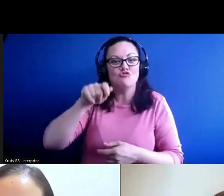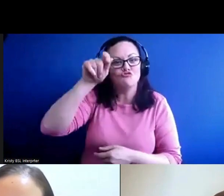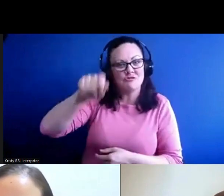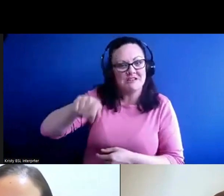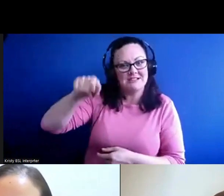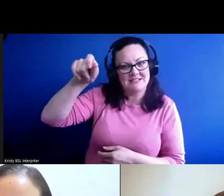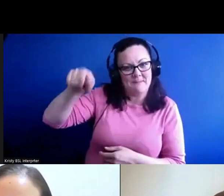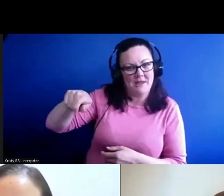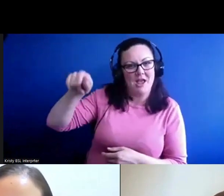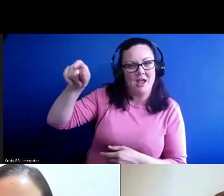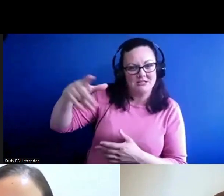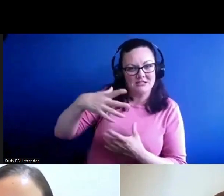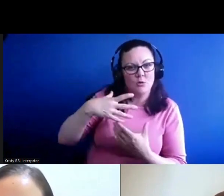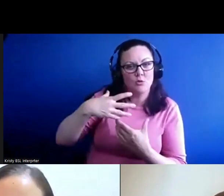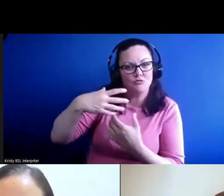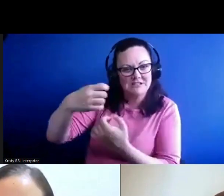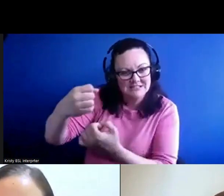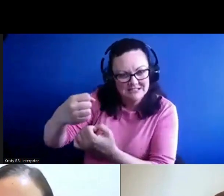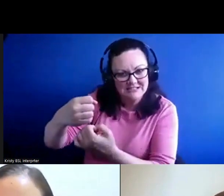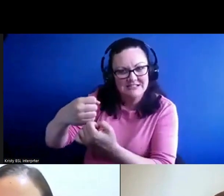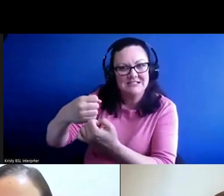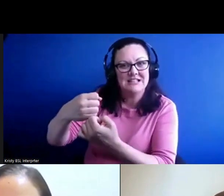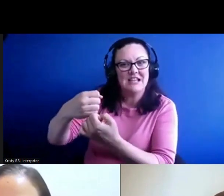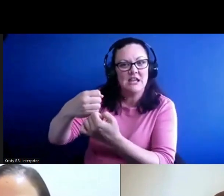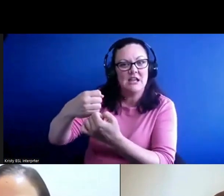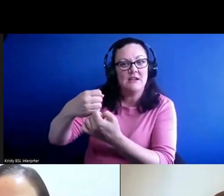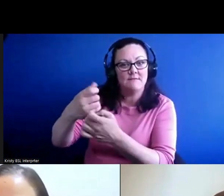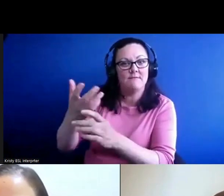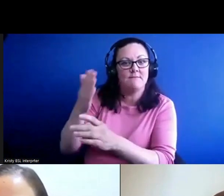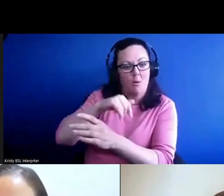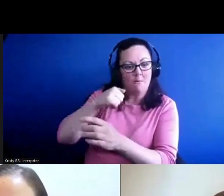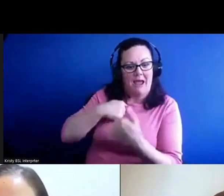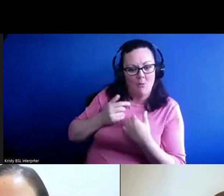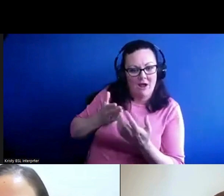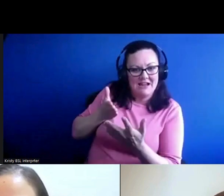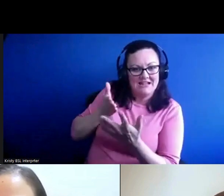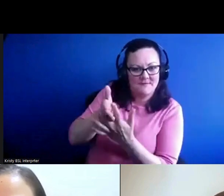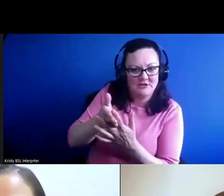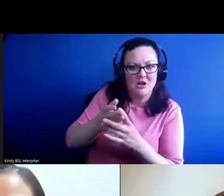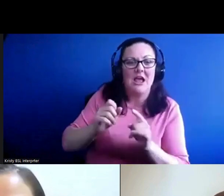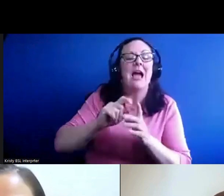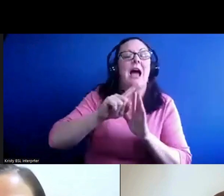word, of our intervention. So our project participants, I'm